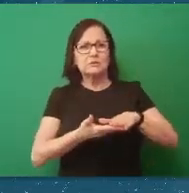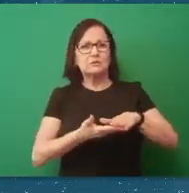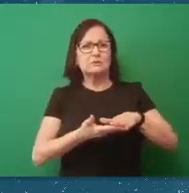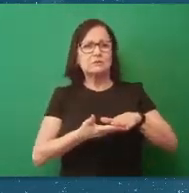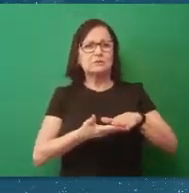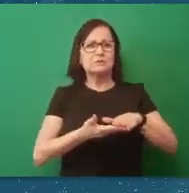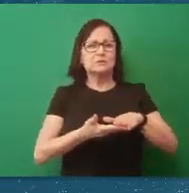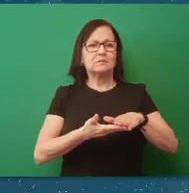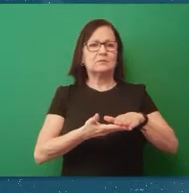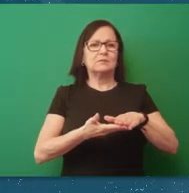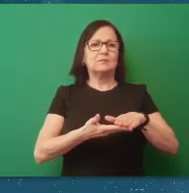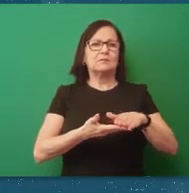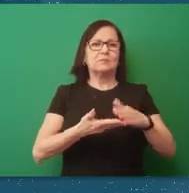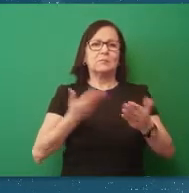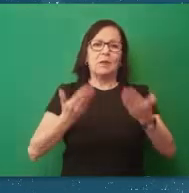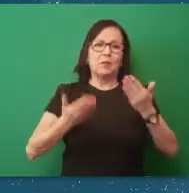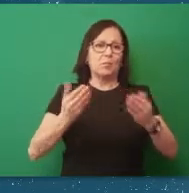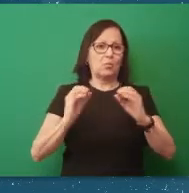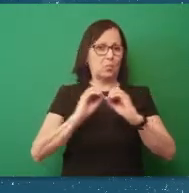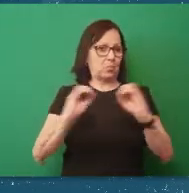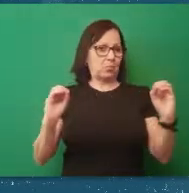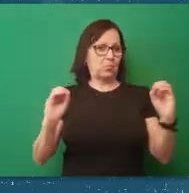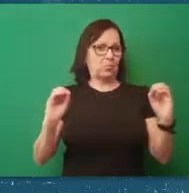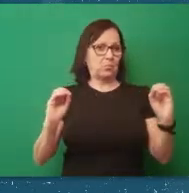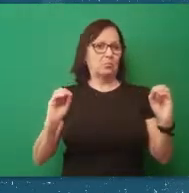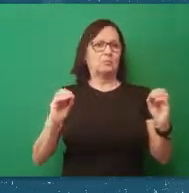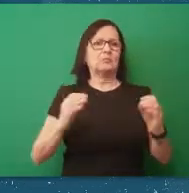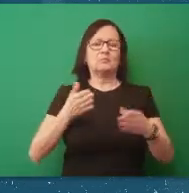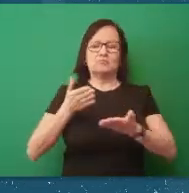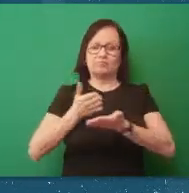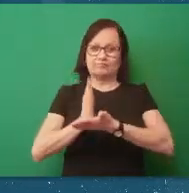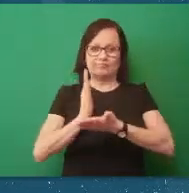Or maybe your feet feel neutral. That's fine.